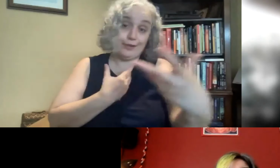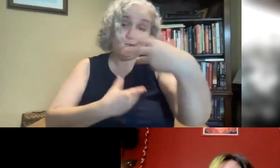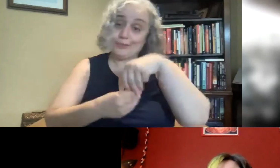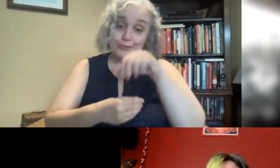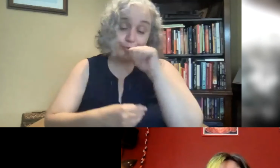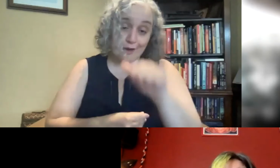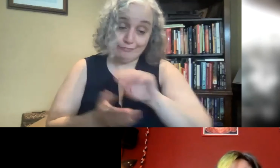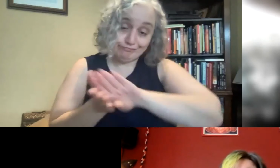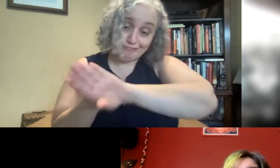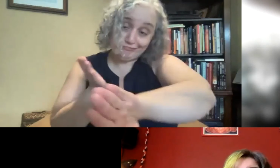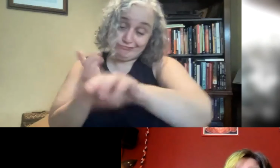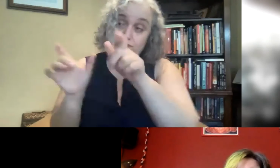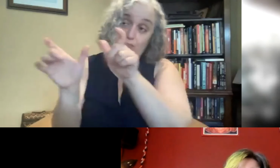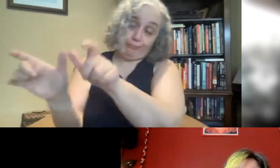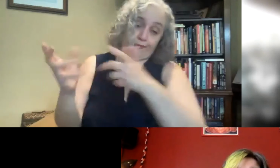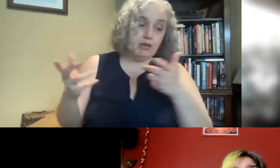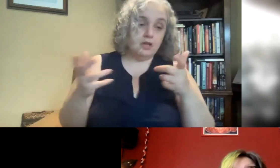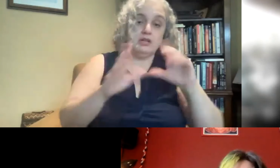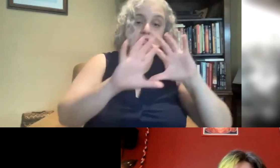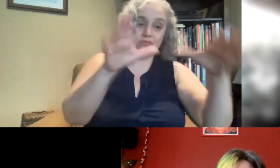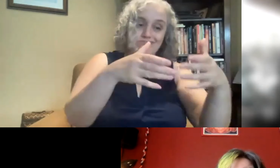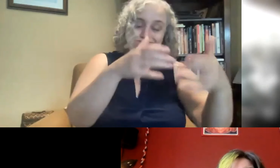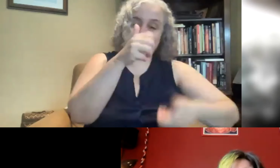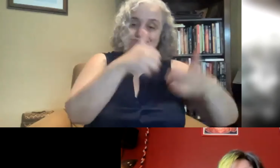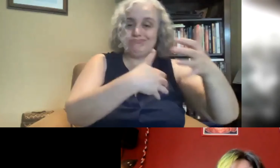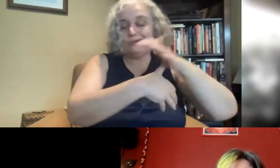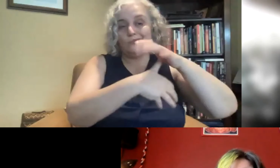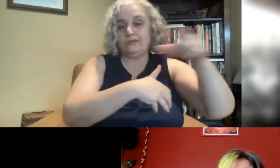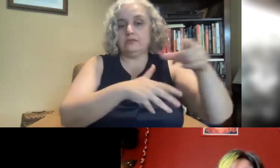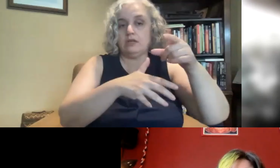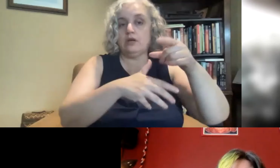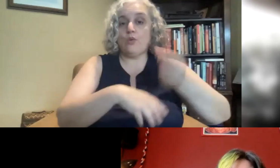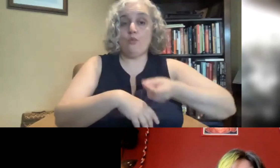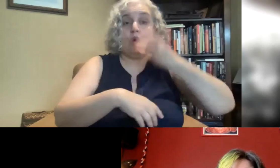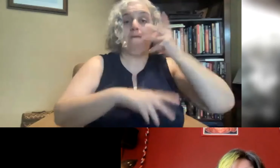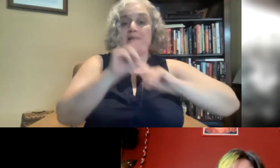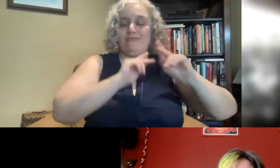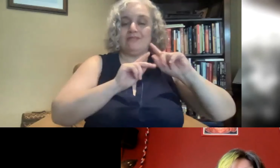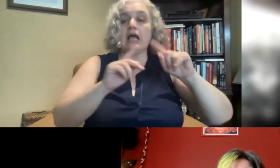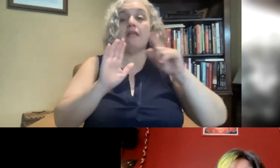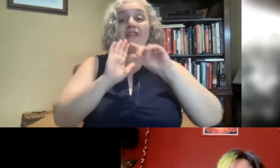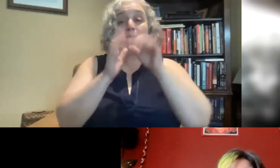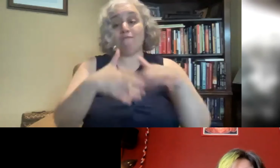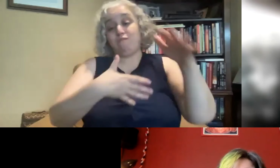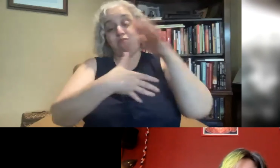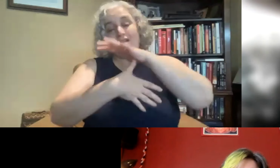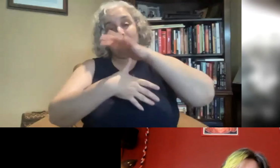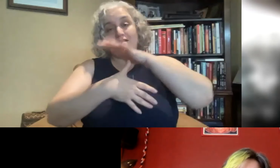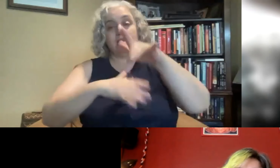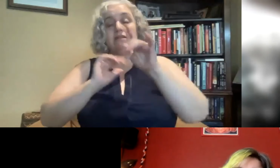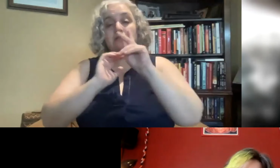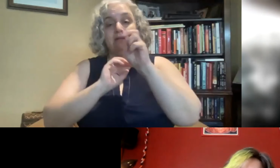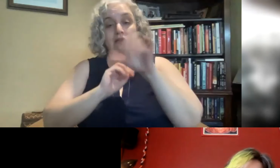Those labels are going to be really key and, I think, policy around that is really important.